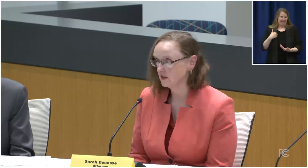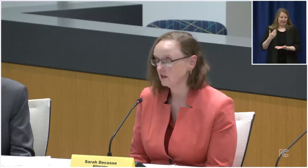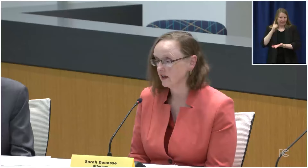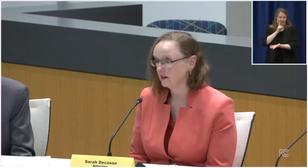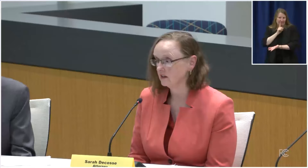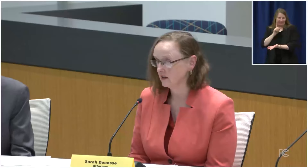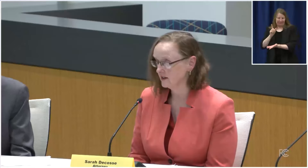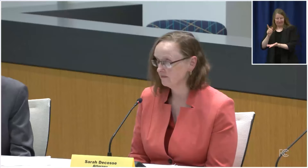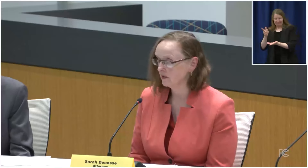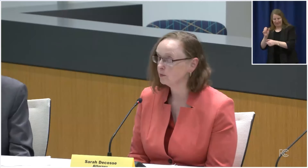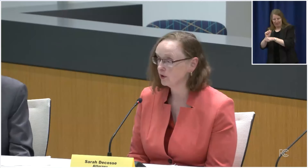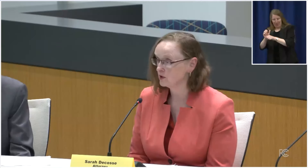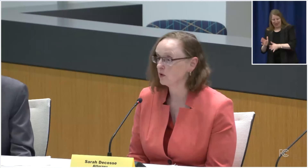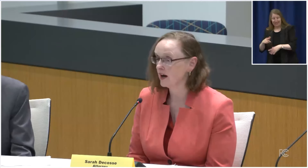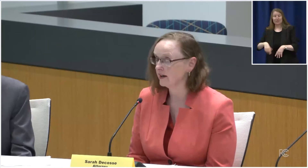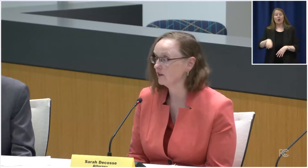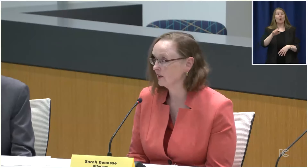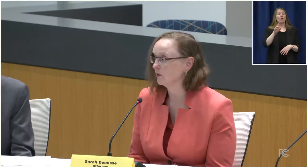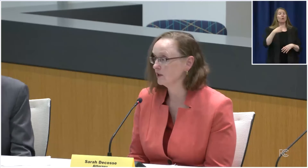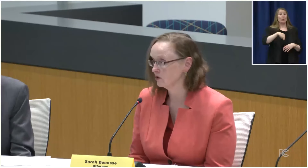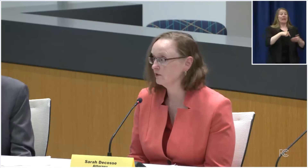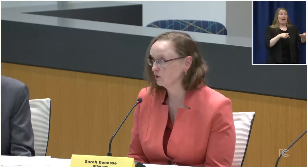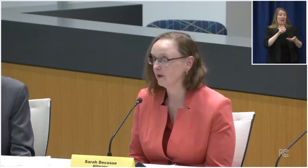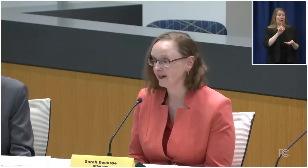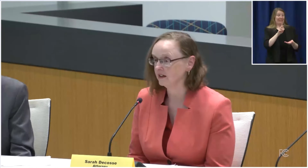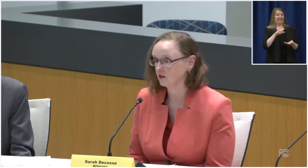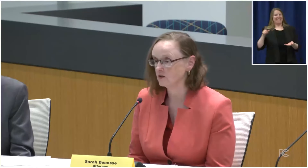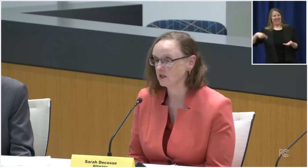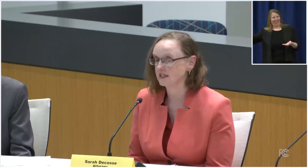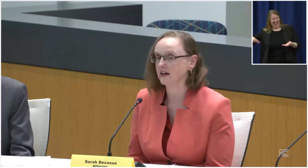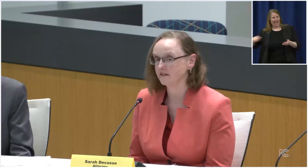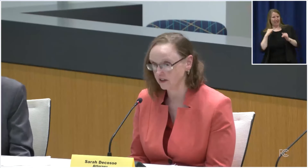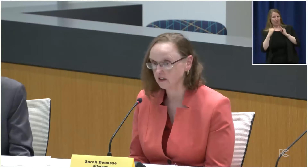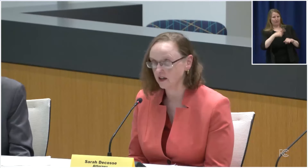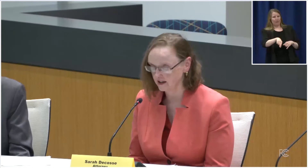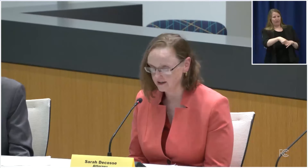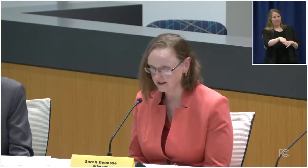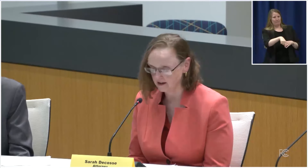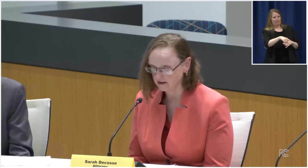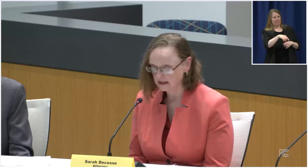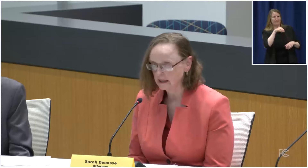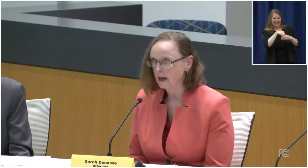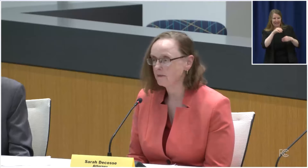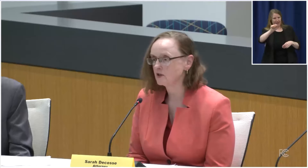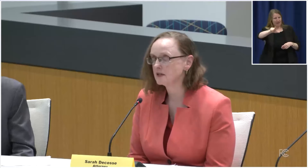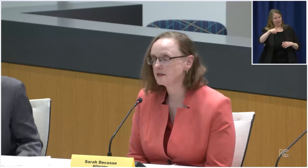WITHIN THE EEOC TO HAVE ASL SPEAKERS ON STAFF. SO WHEN OUR DVC LINE